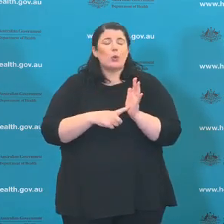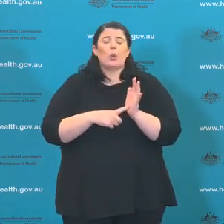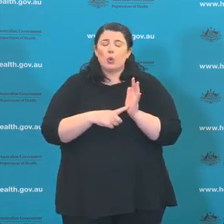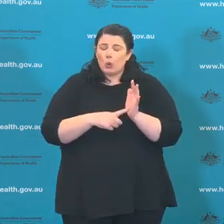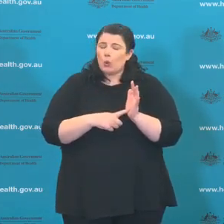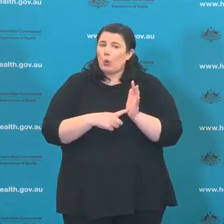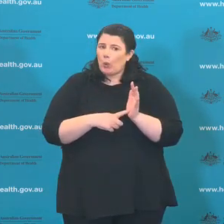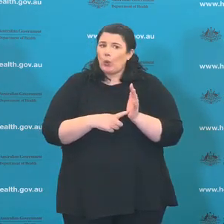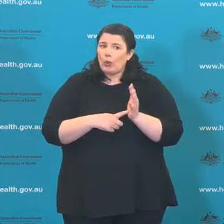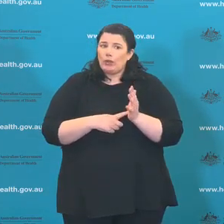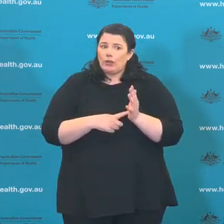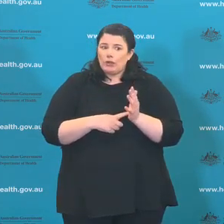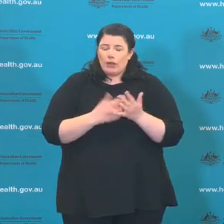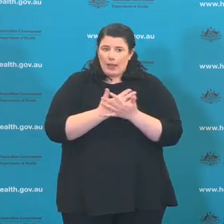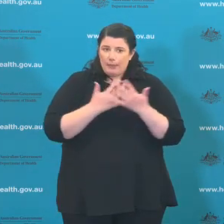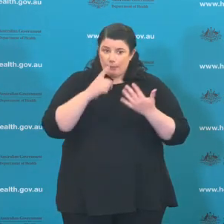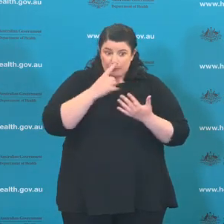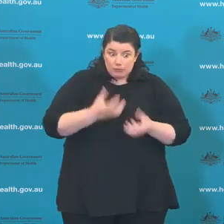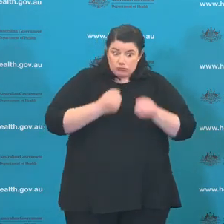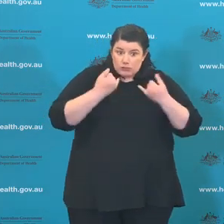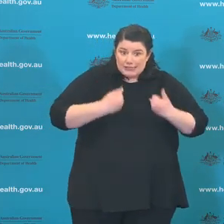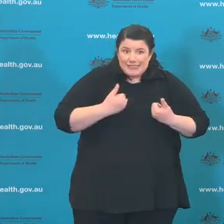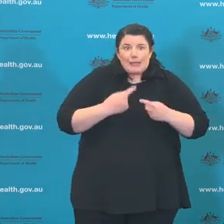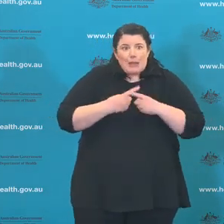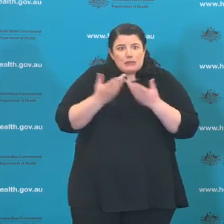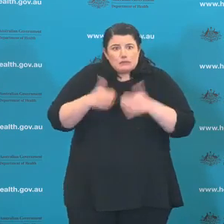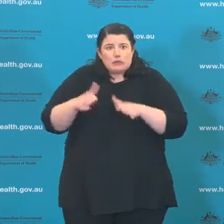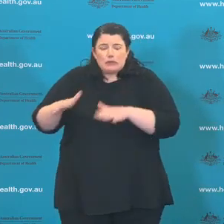of cases and deaths it's seeing at the moment in Brazil that it's very sad for